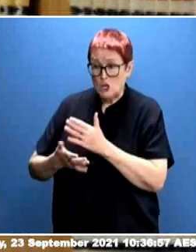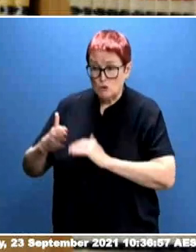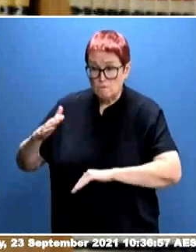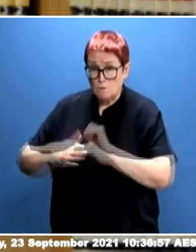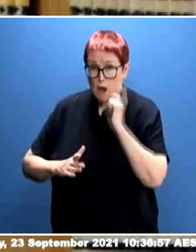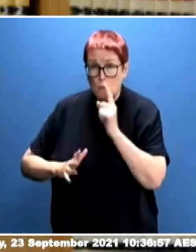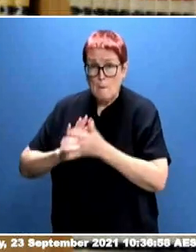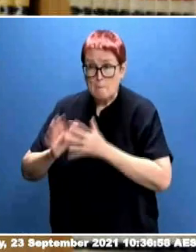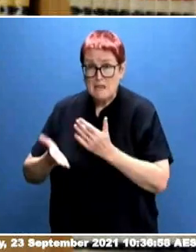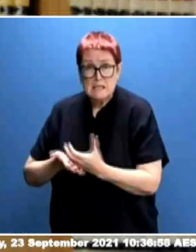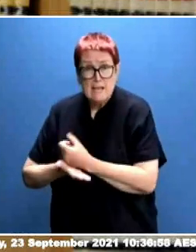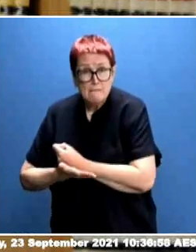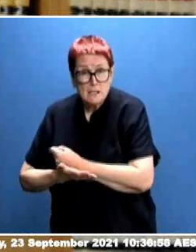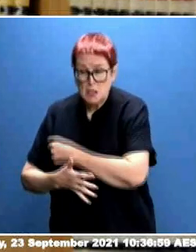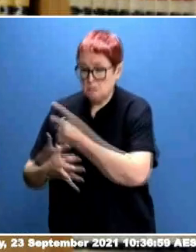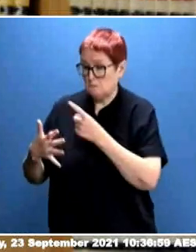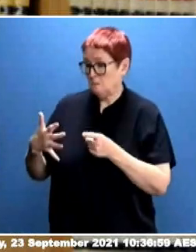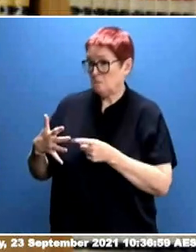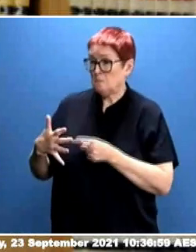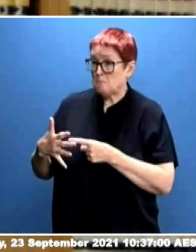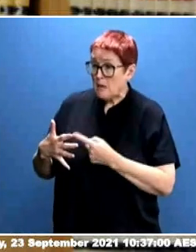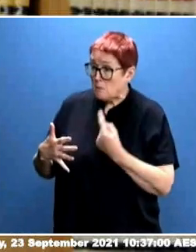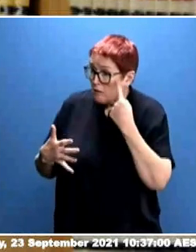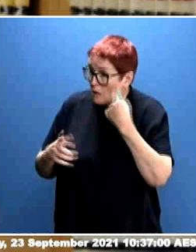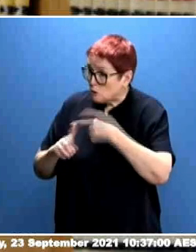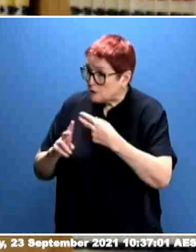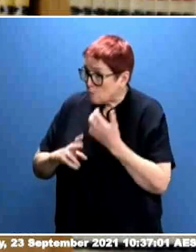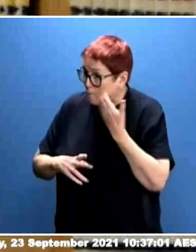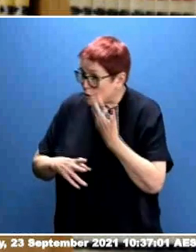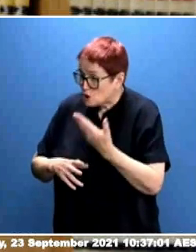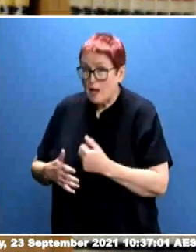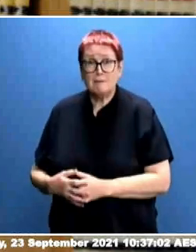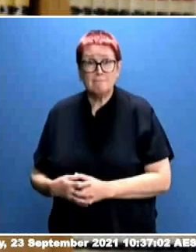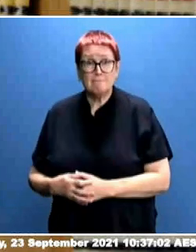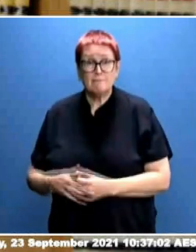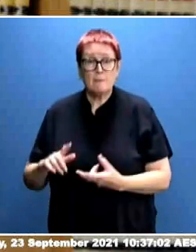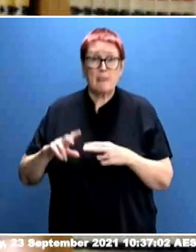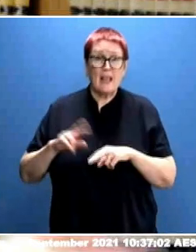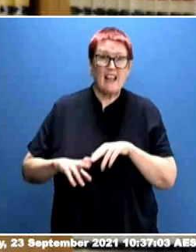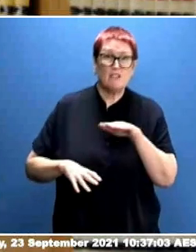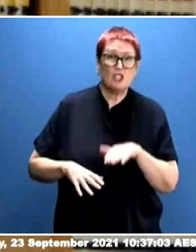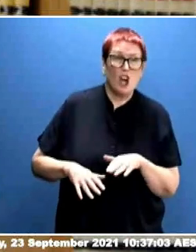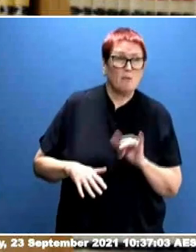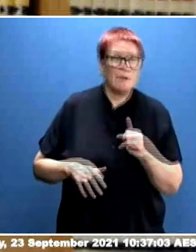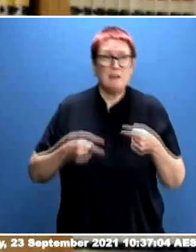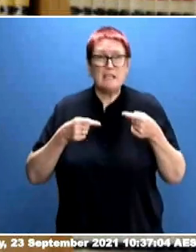and one might be speaking to their hope for the future. And if the child is presenting with, say, some struggles with substance use,